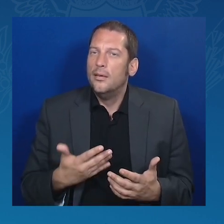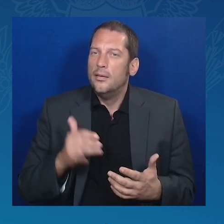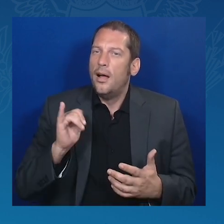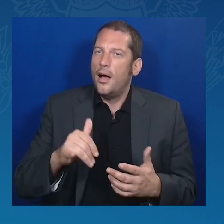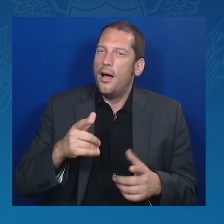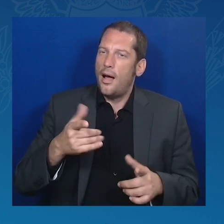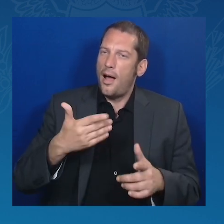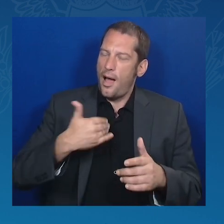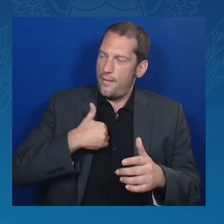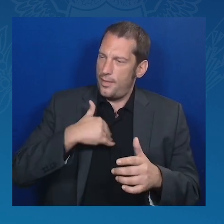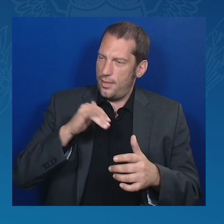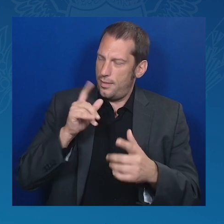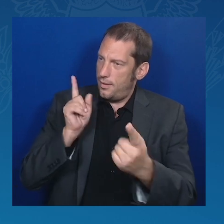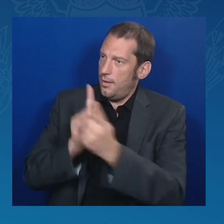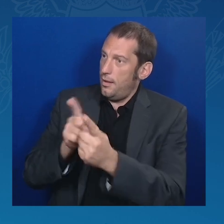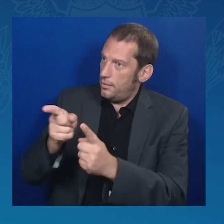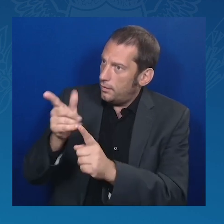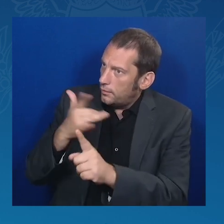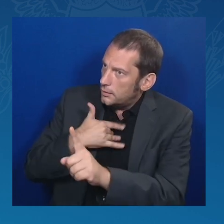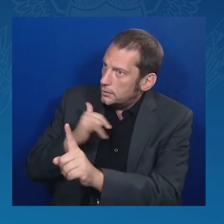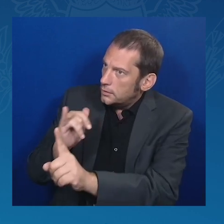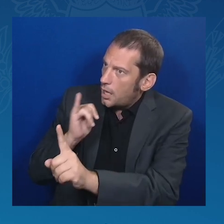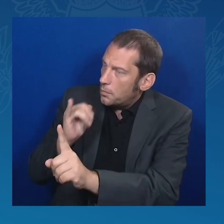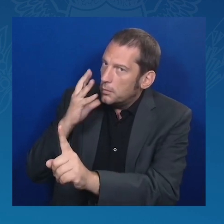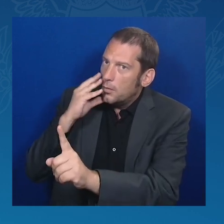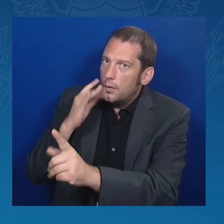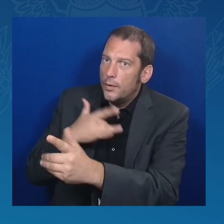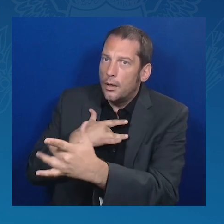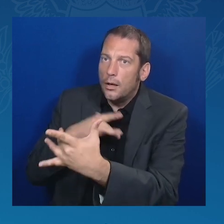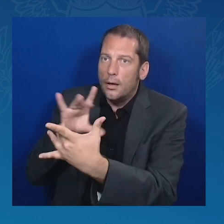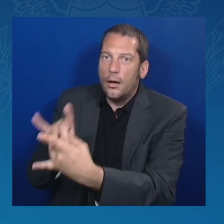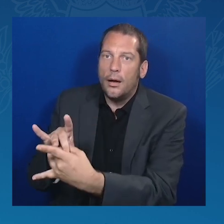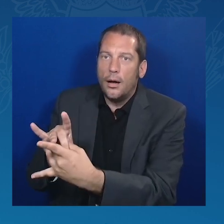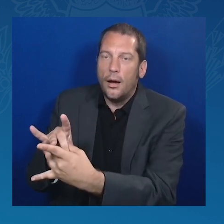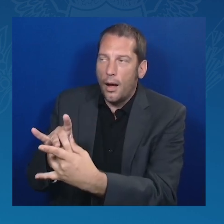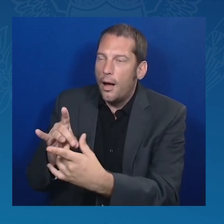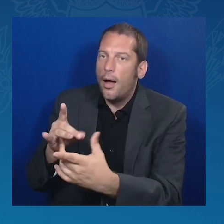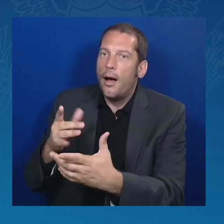For those of you that don't know -- was it 2020?